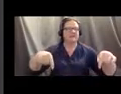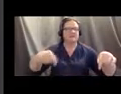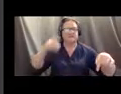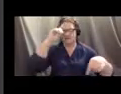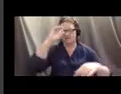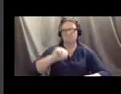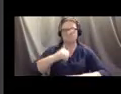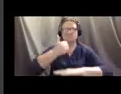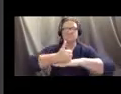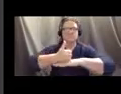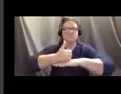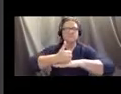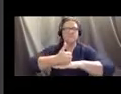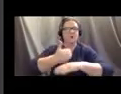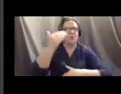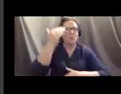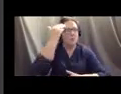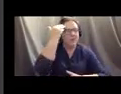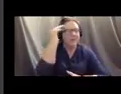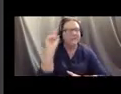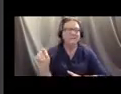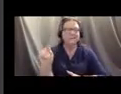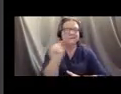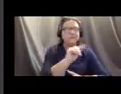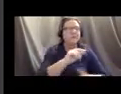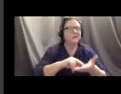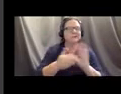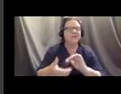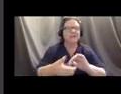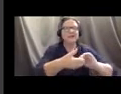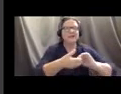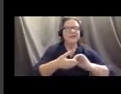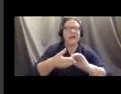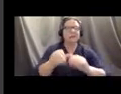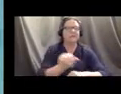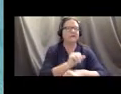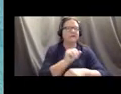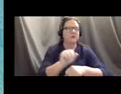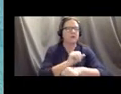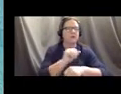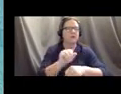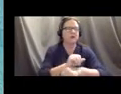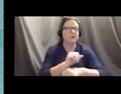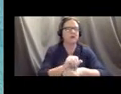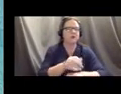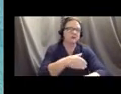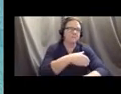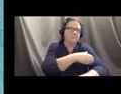this awareness of collaborative efforts and the power that they can have